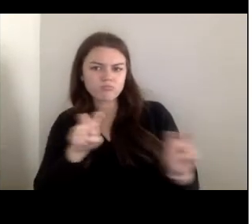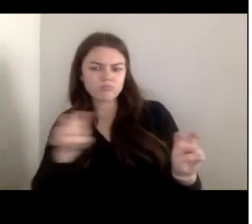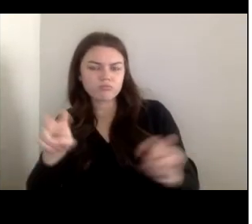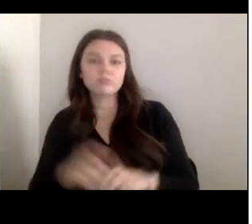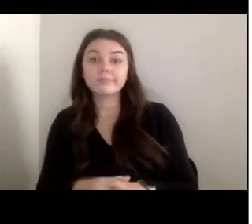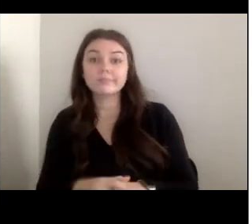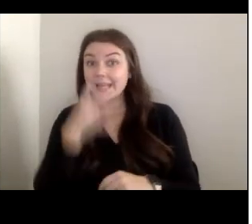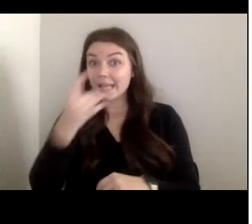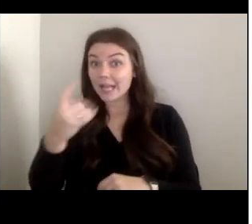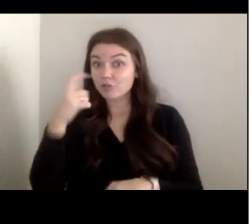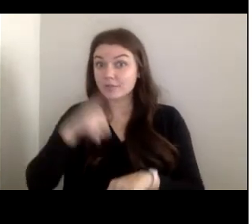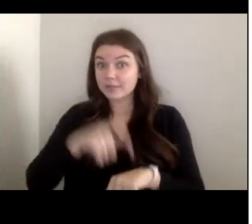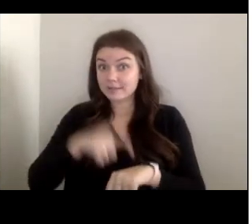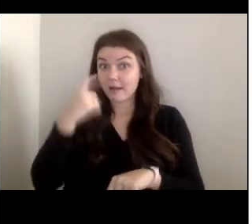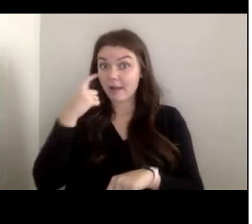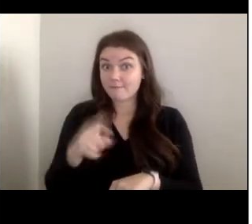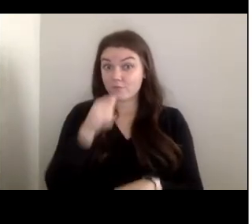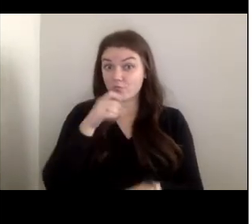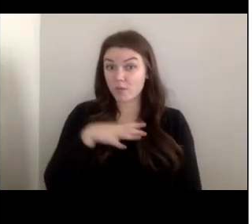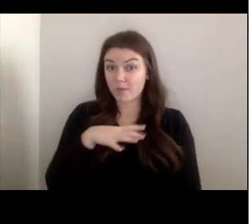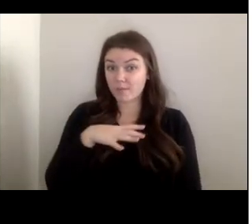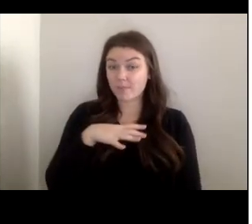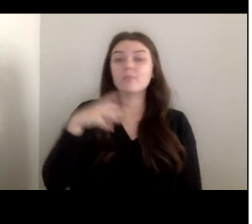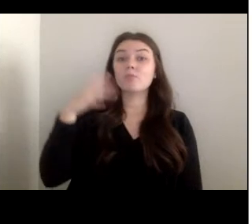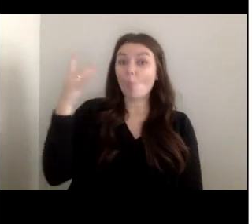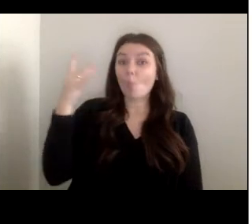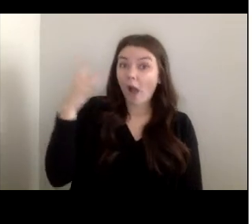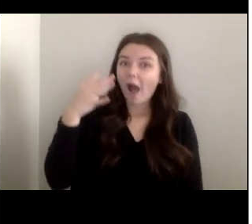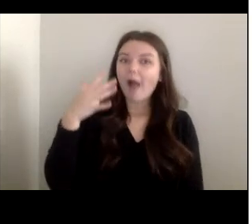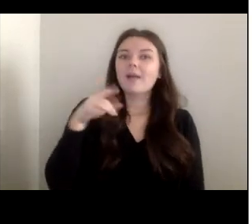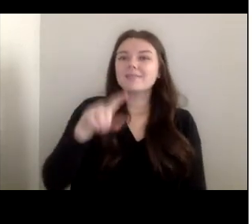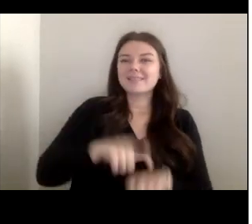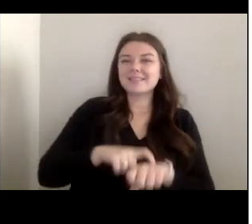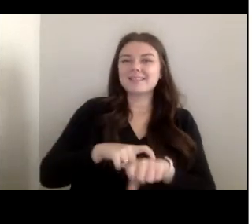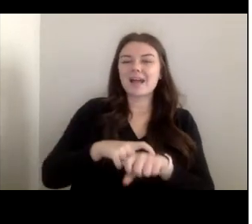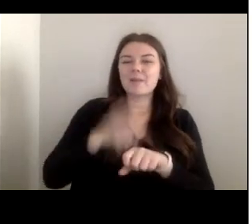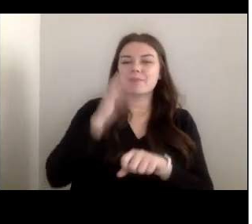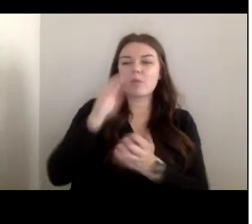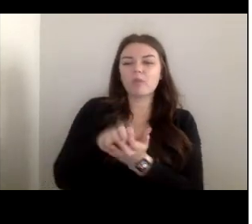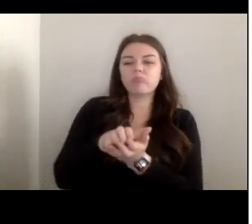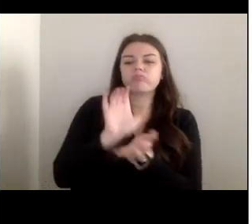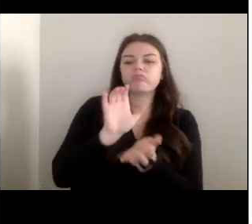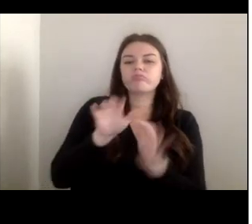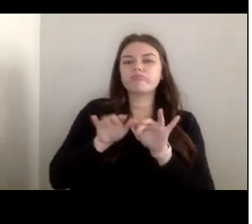because that's when they're releasing those little larvae, or hatching, and going up into the water column,